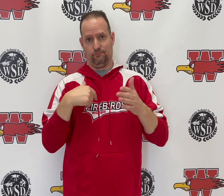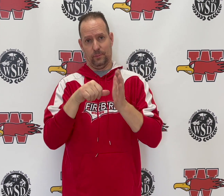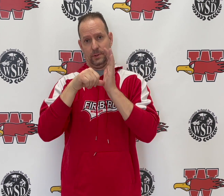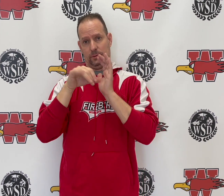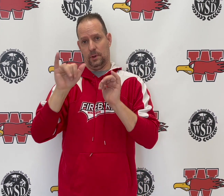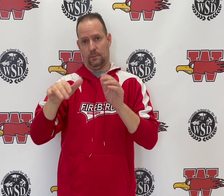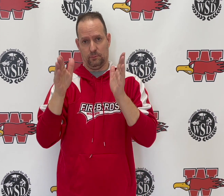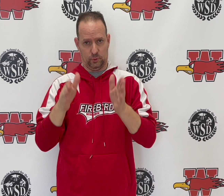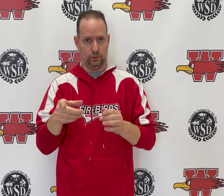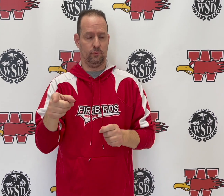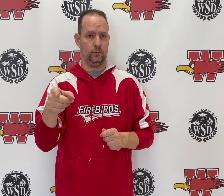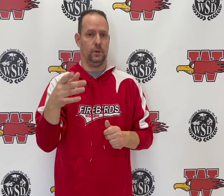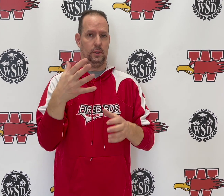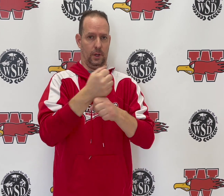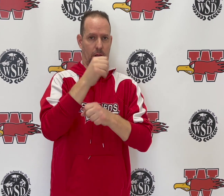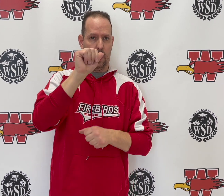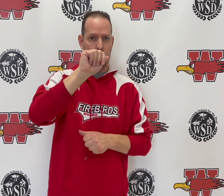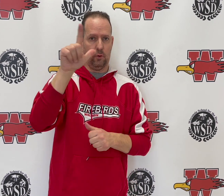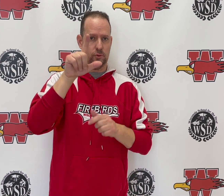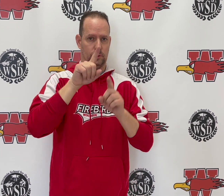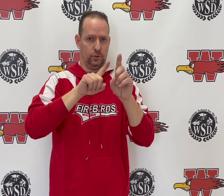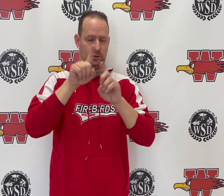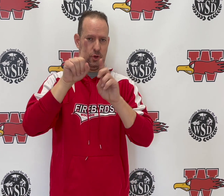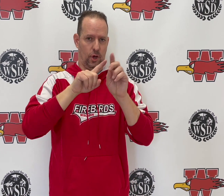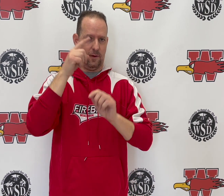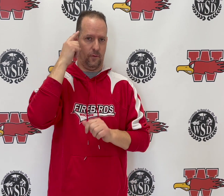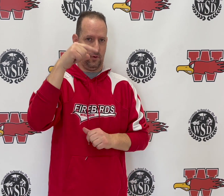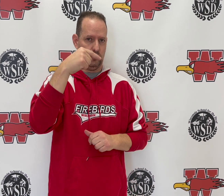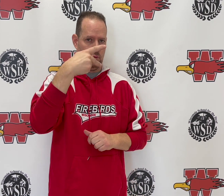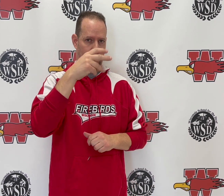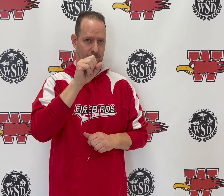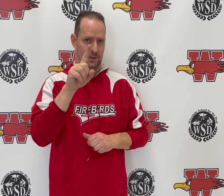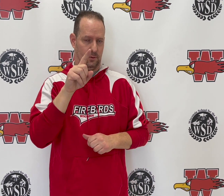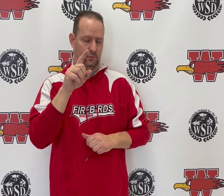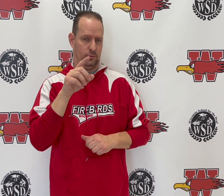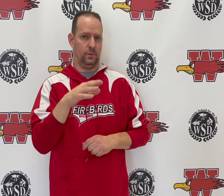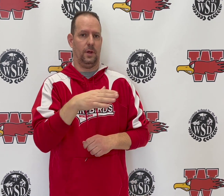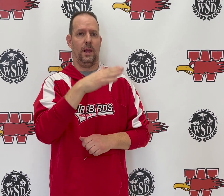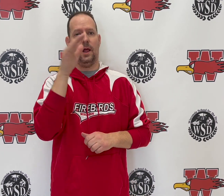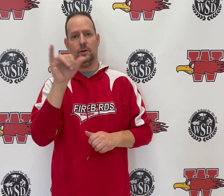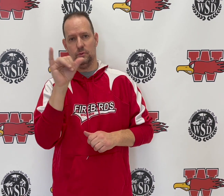So really impressed with this individual. They received the All-Star for GPSD,